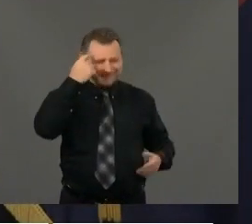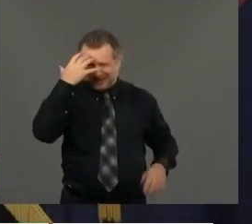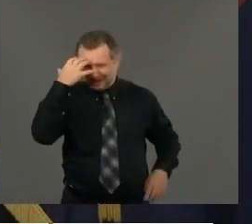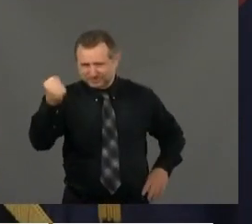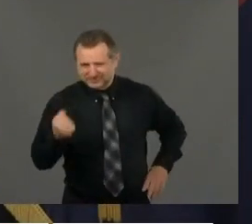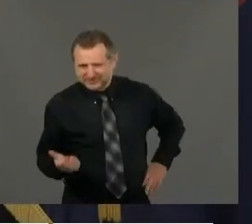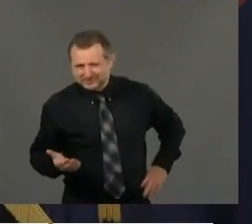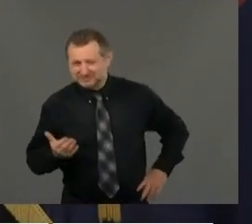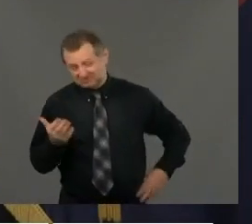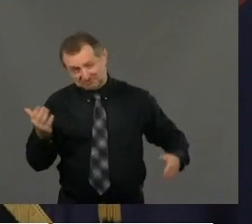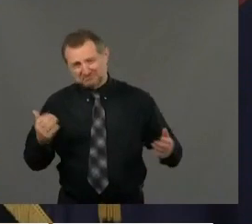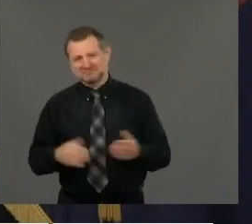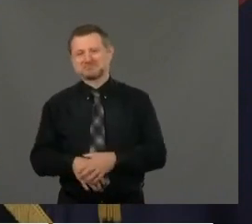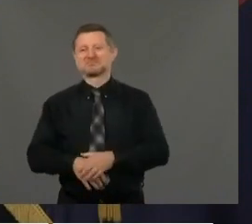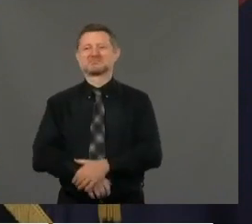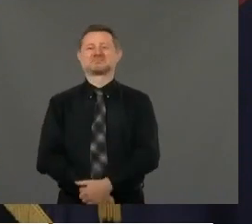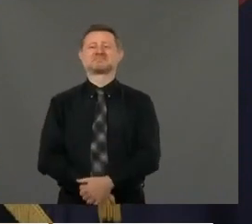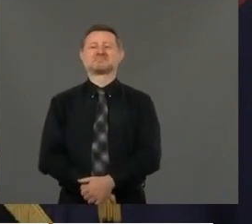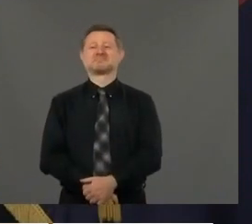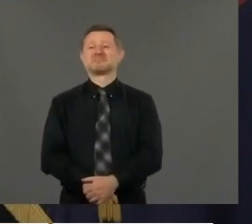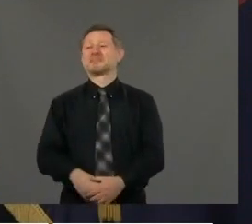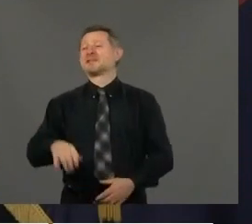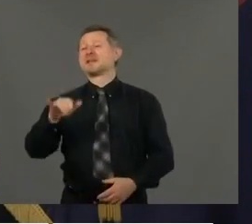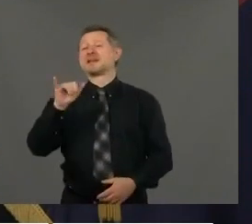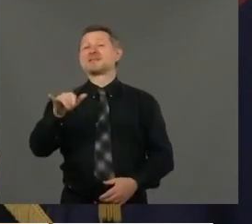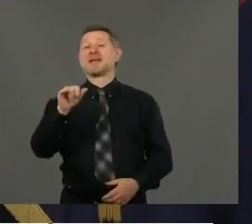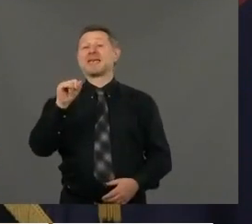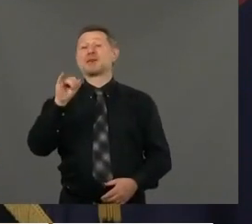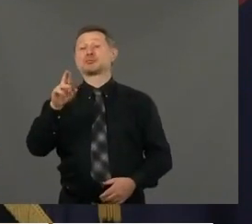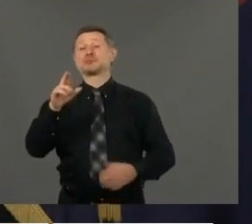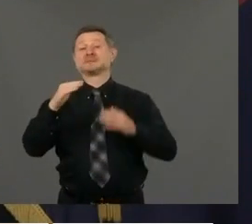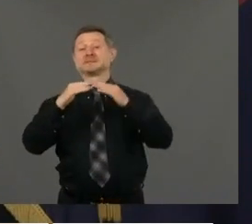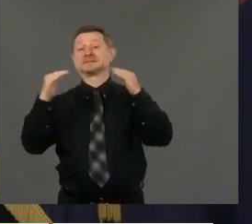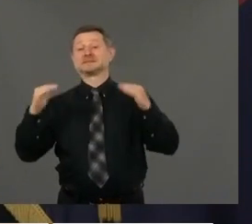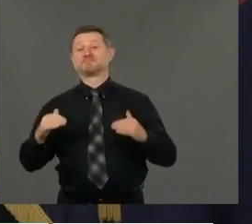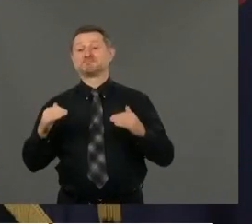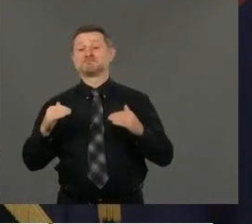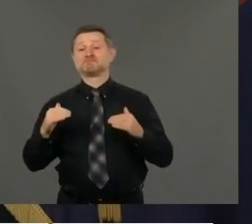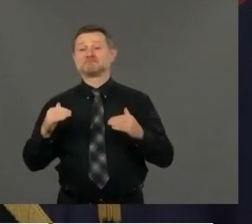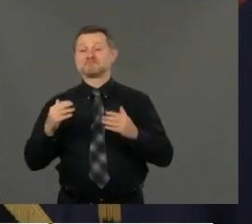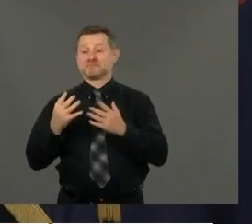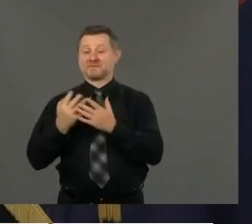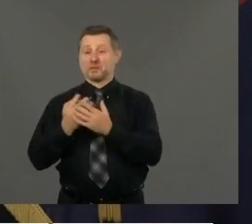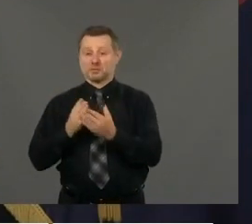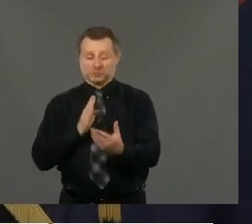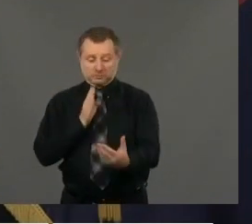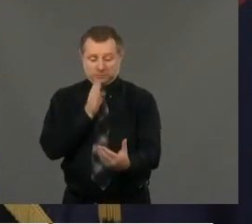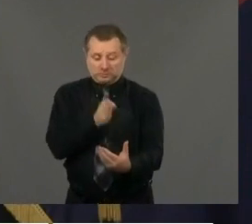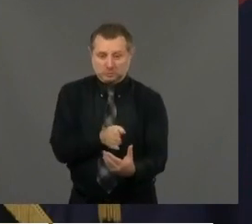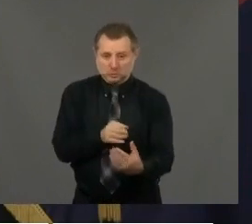WHY? BECAUSE WE ARE SMART, AND COMMON SENSE.